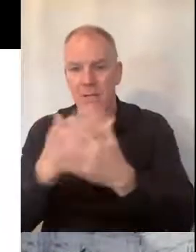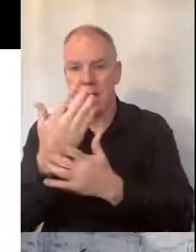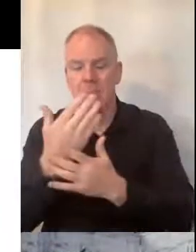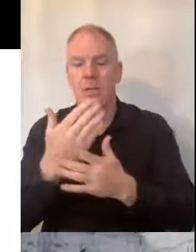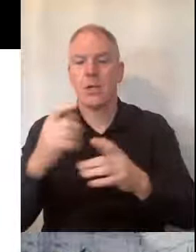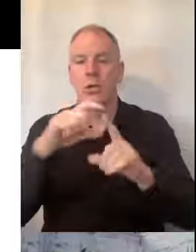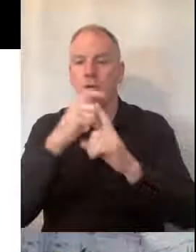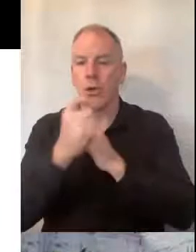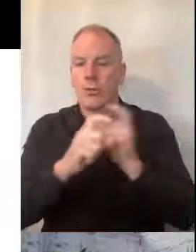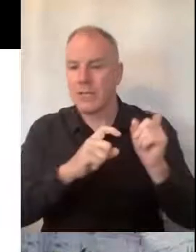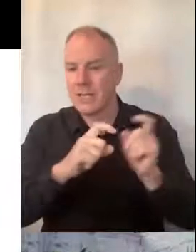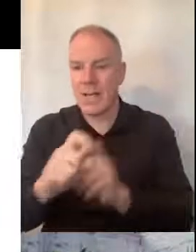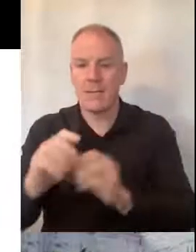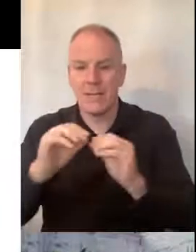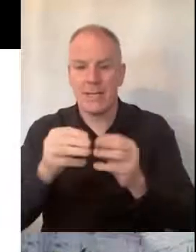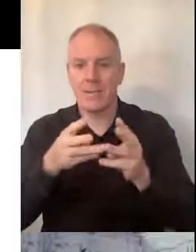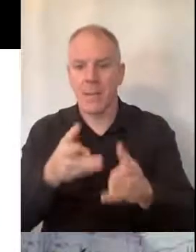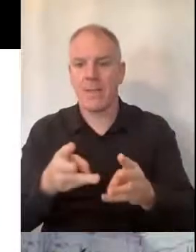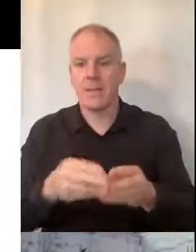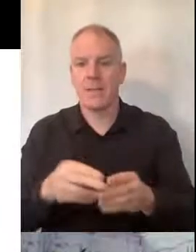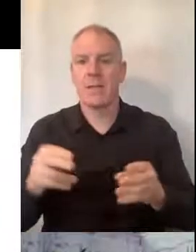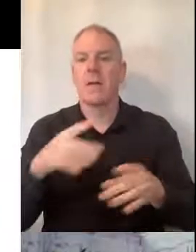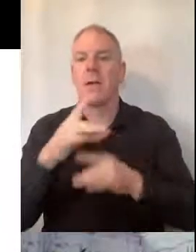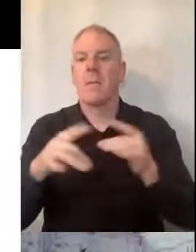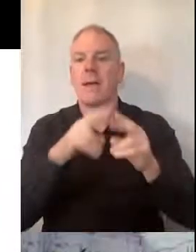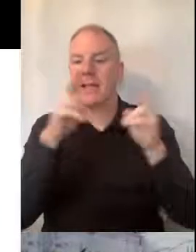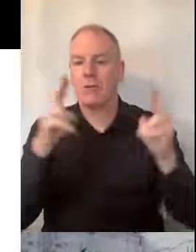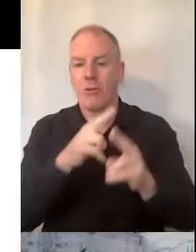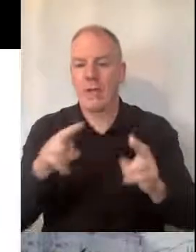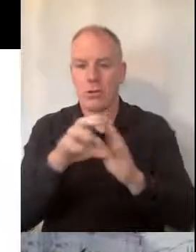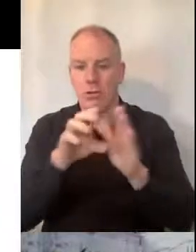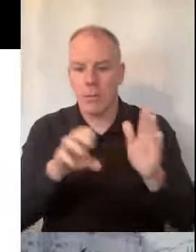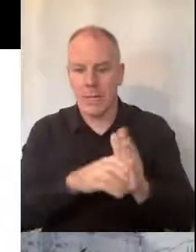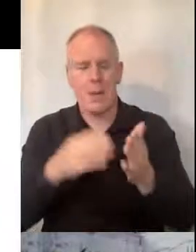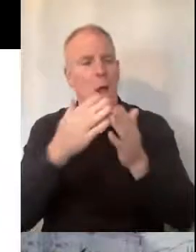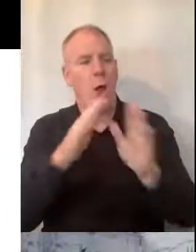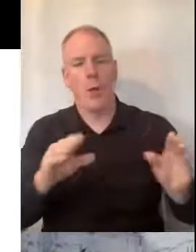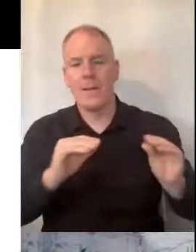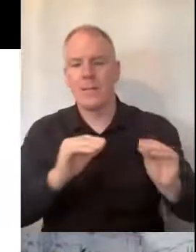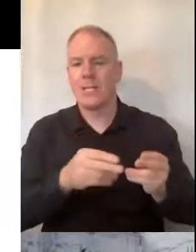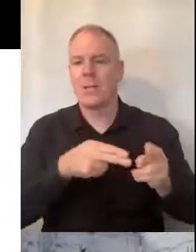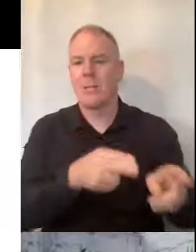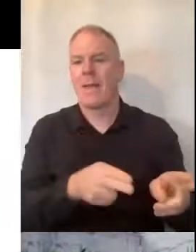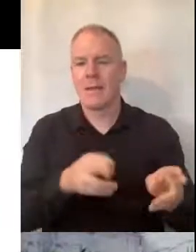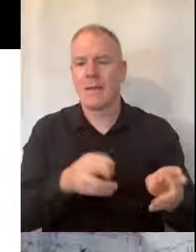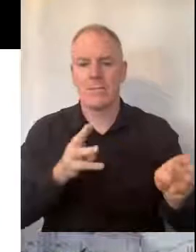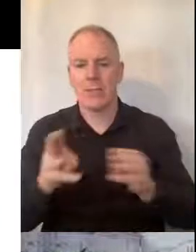For internationalizing the curriculum, open pedagogy and practice active global citizenship and ethics